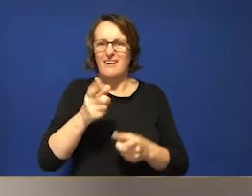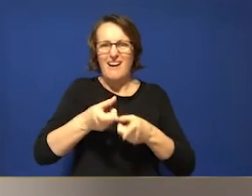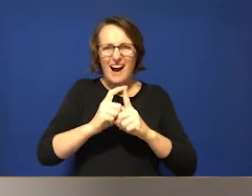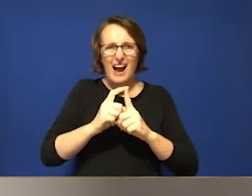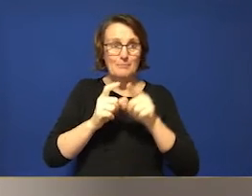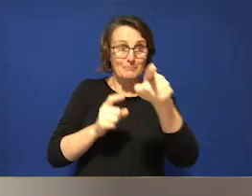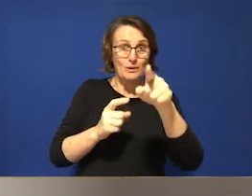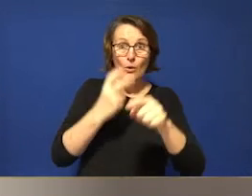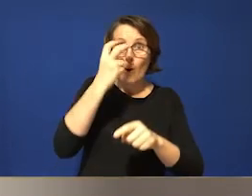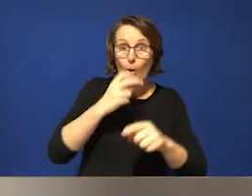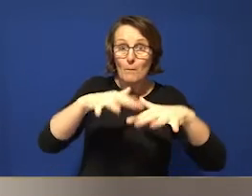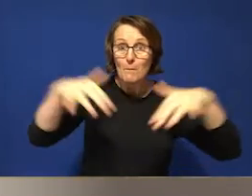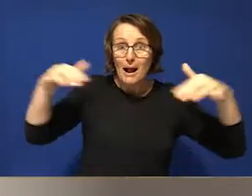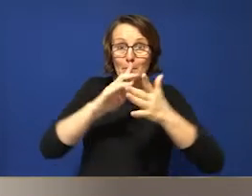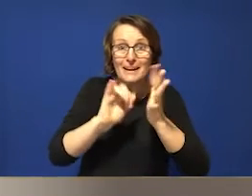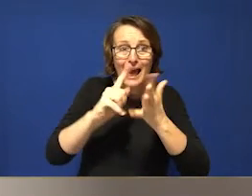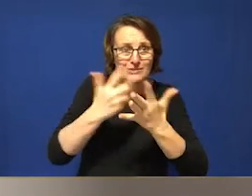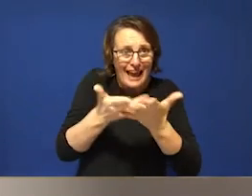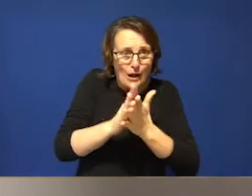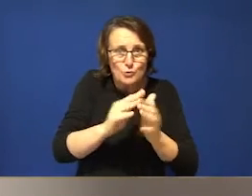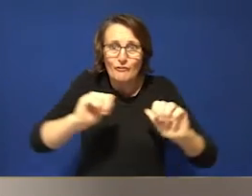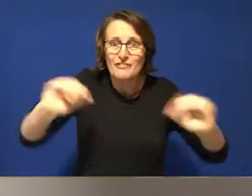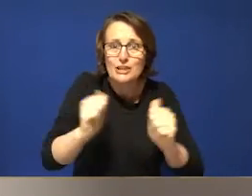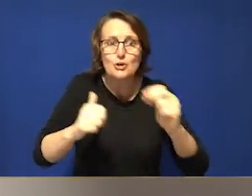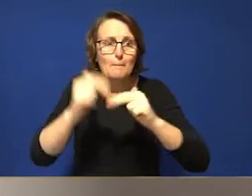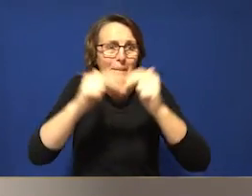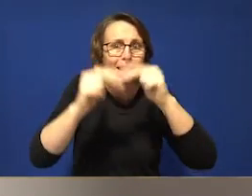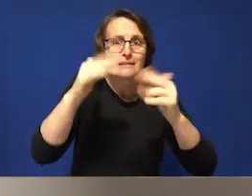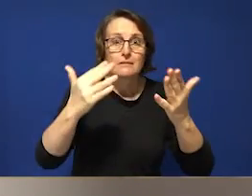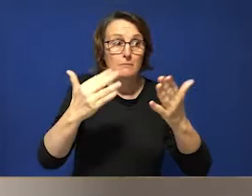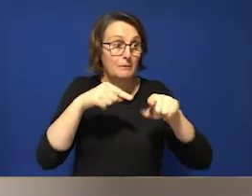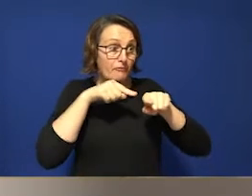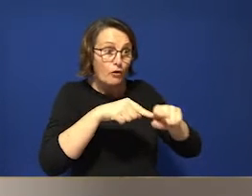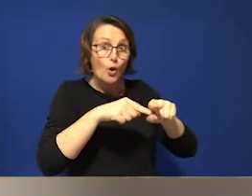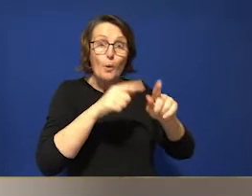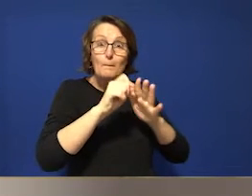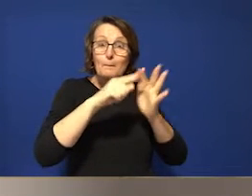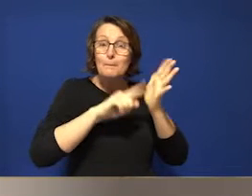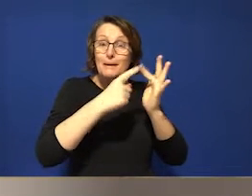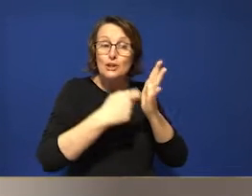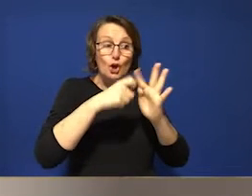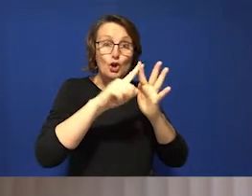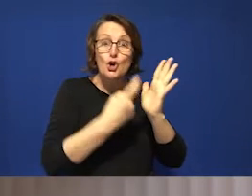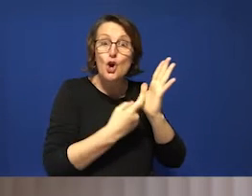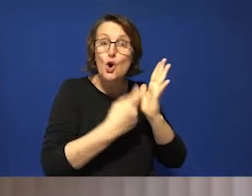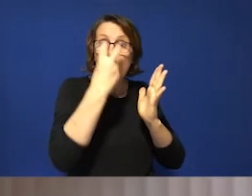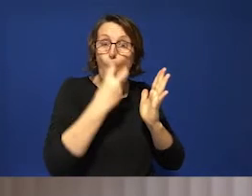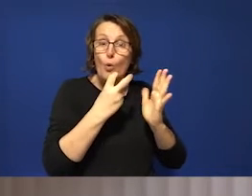of how do you finish that building? Do you do it in a contemporary manner? Do you just use the Peter Kerr drawings? So that the genius of what's happened for this,